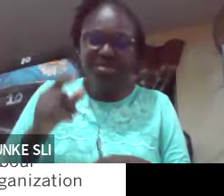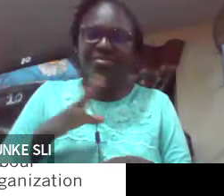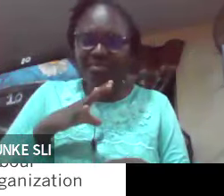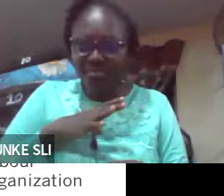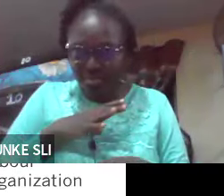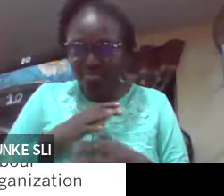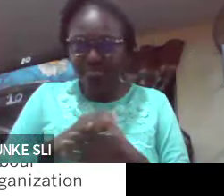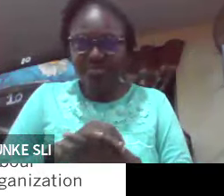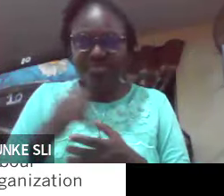Dotun Akinseinde: Anybody?